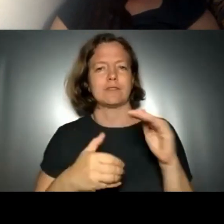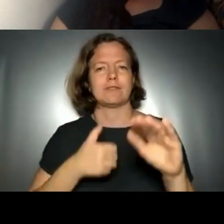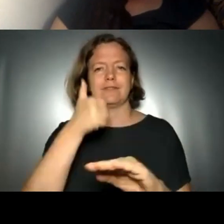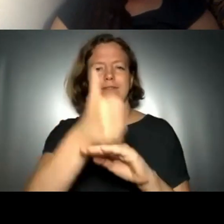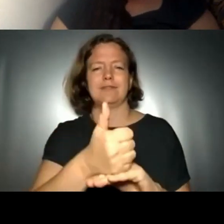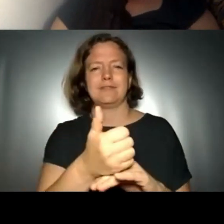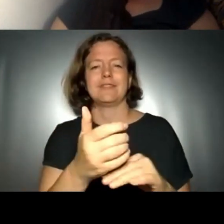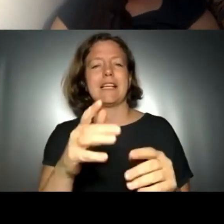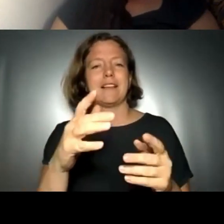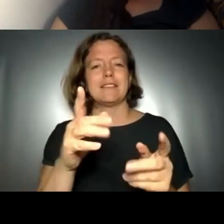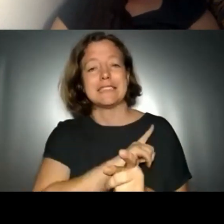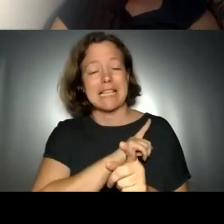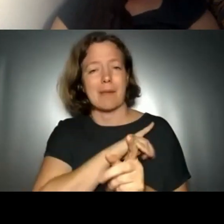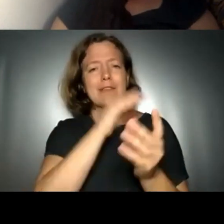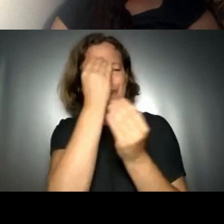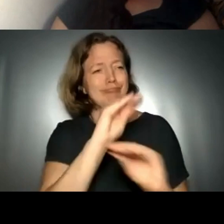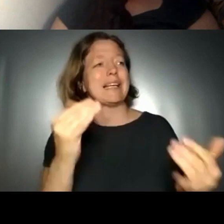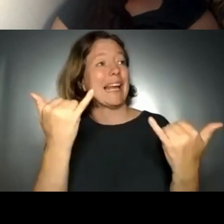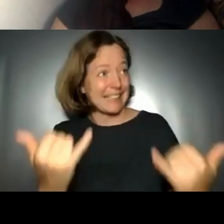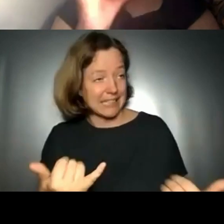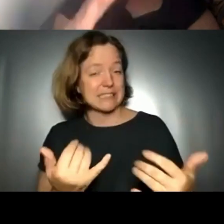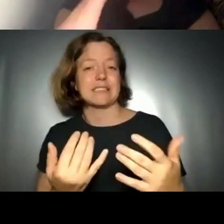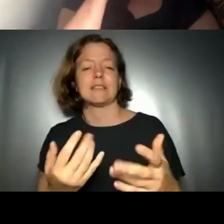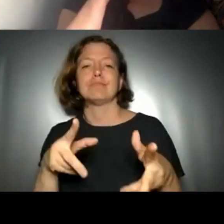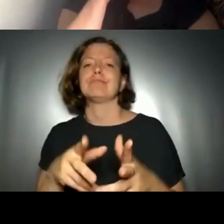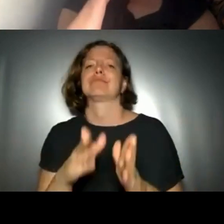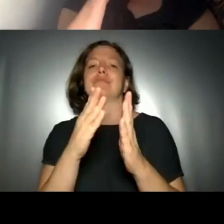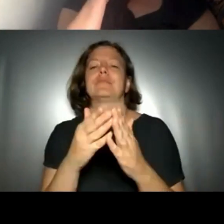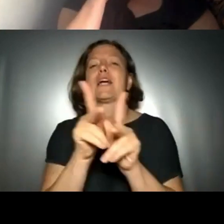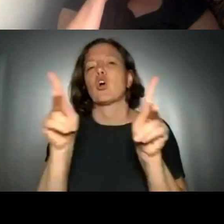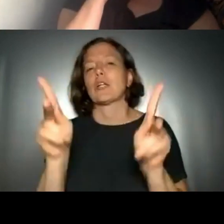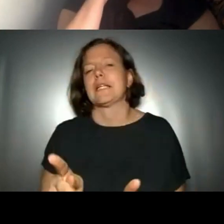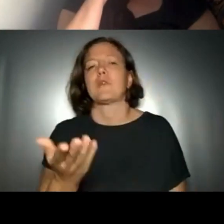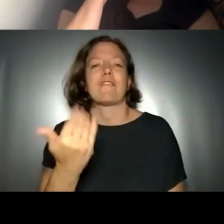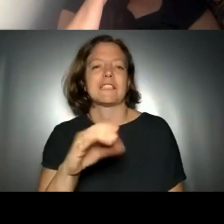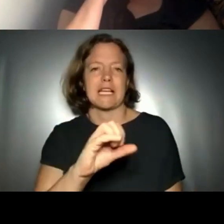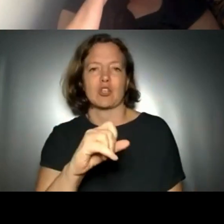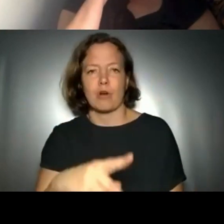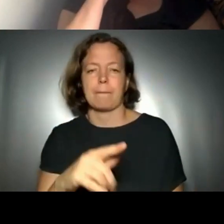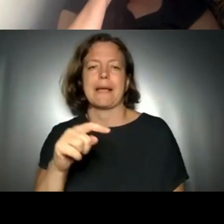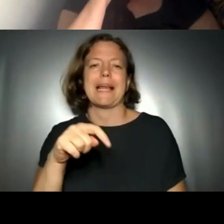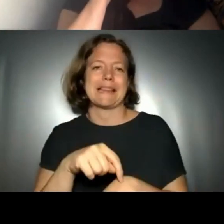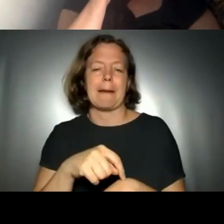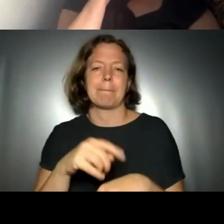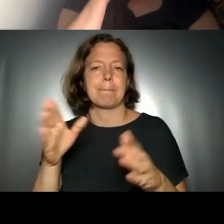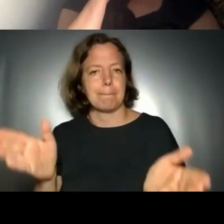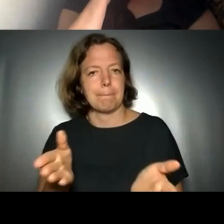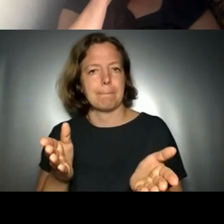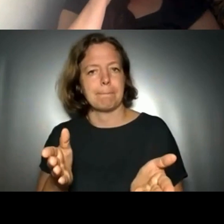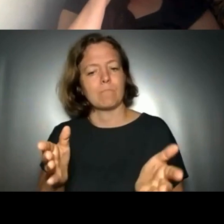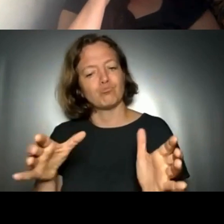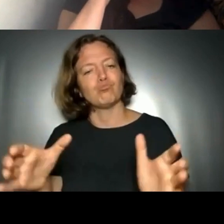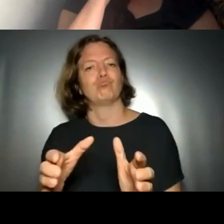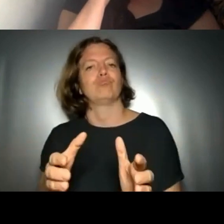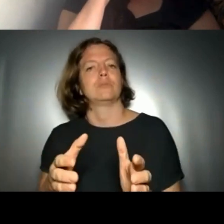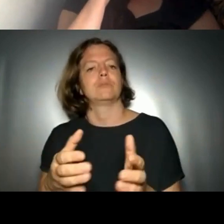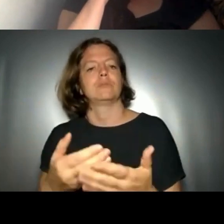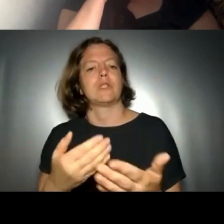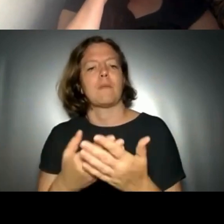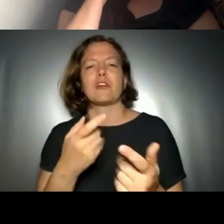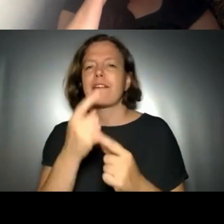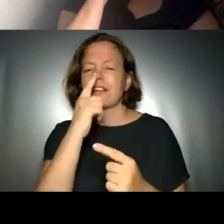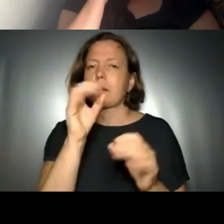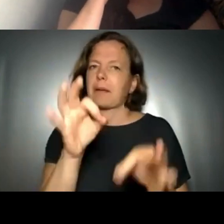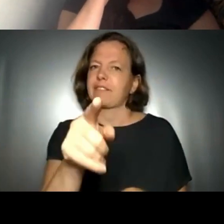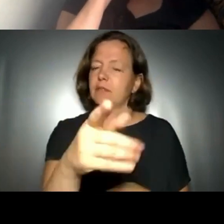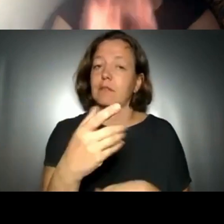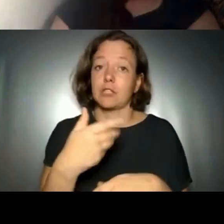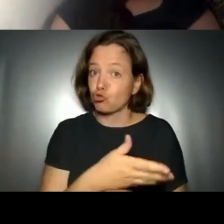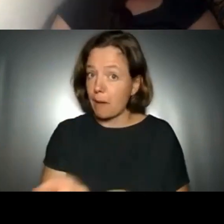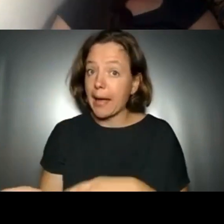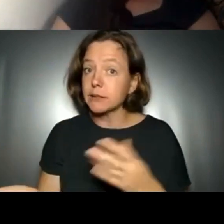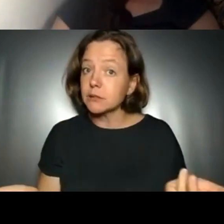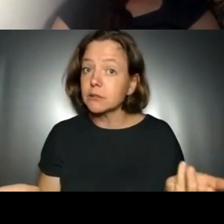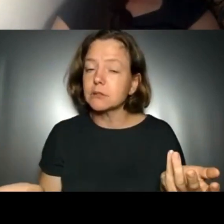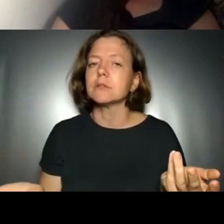And now people don't feel guilty anymore if they are not on time, for example, because whatever might have happened.